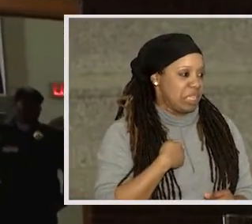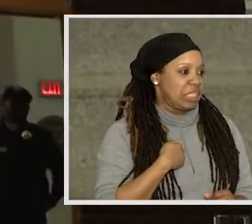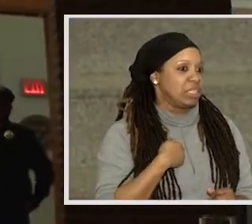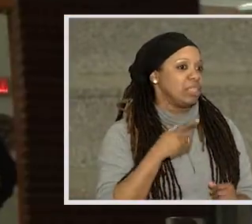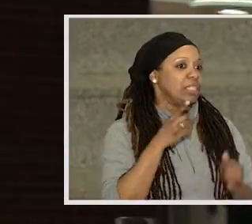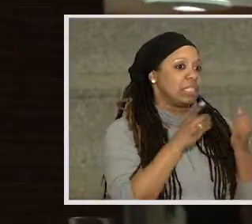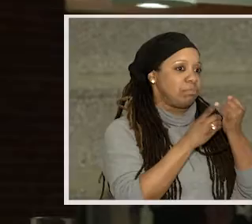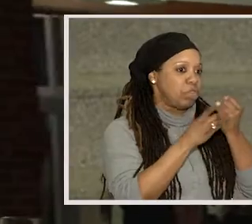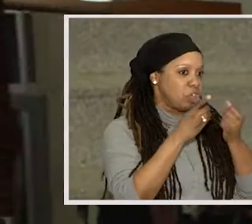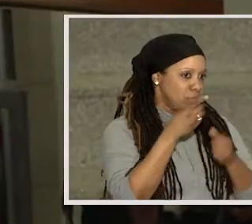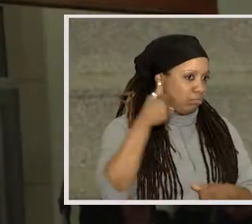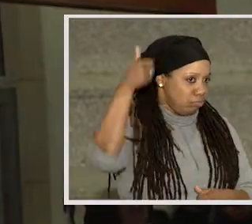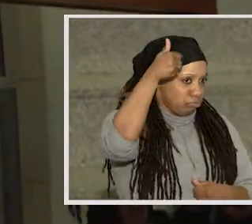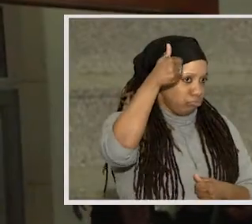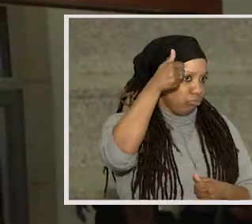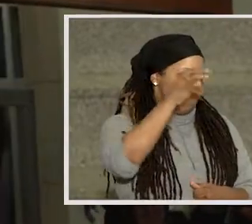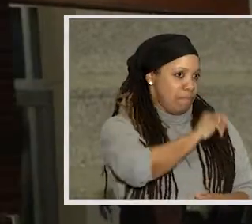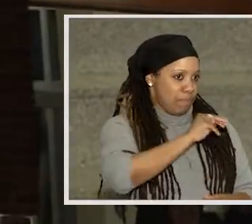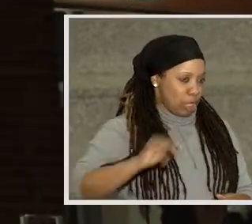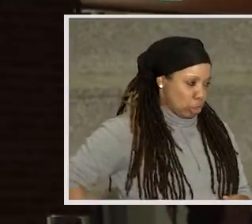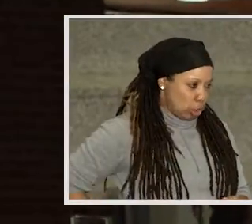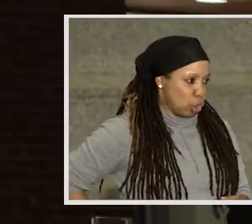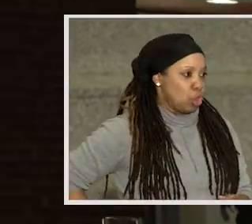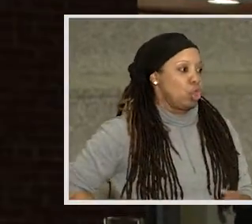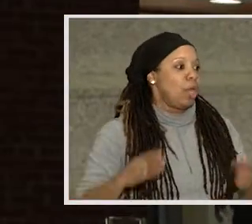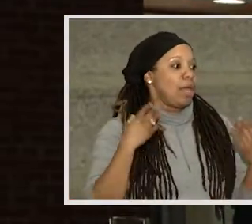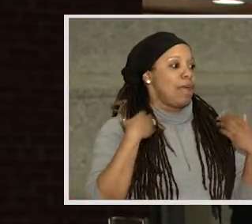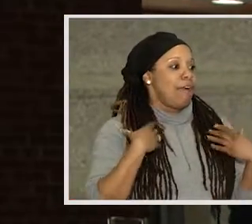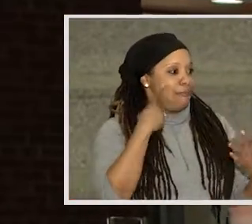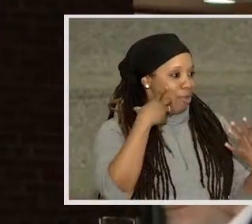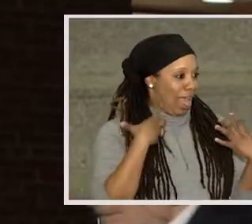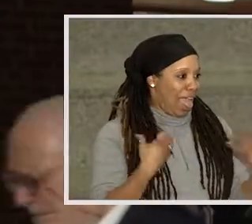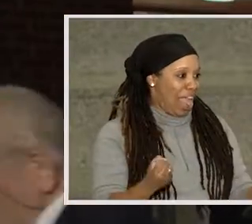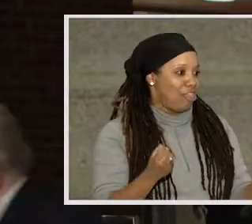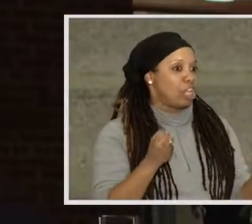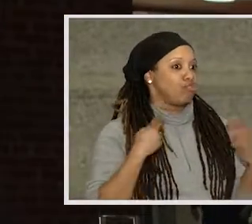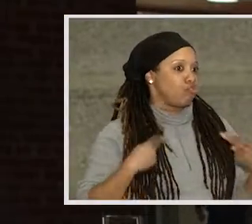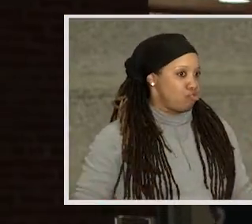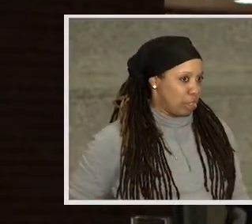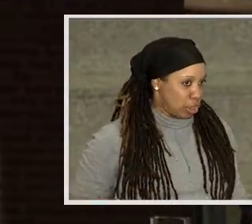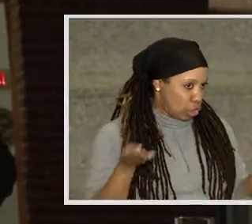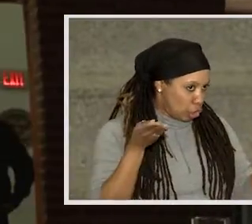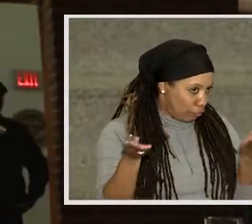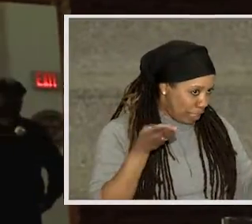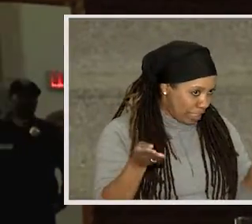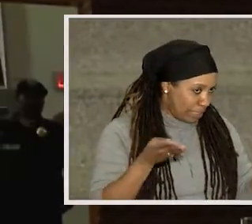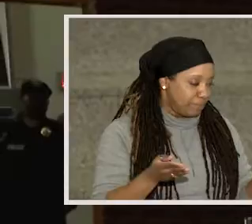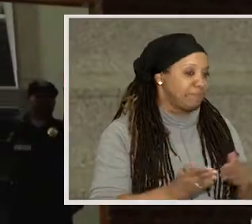LARGER PART OF THAT PIE, BUT WE ARE REALLY THE VITAL CLUSTER OF